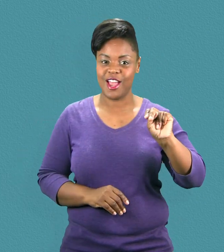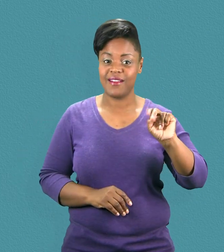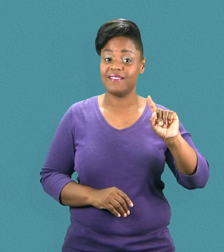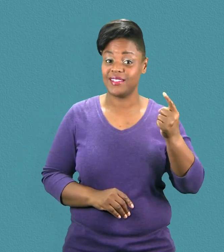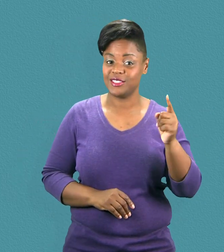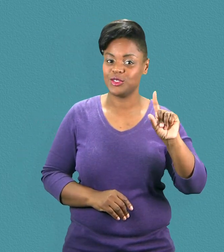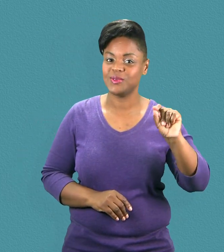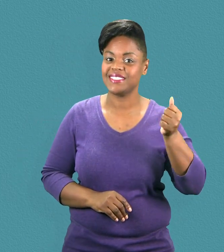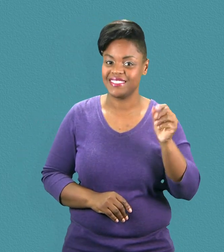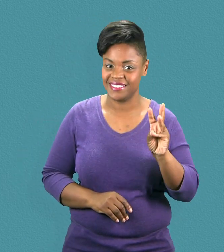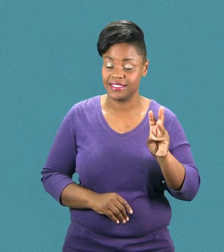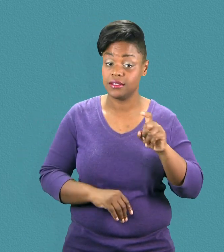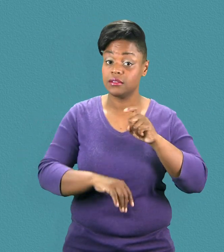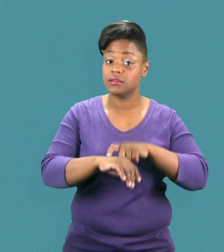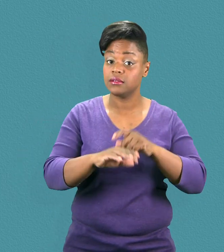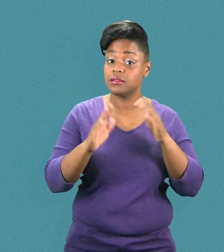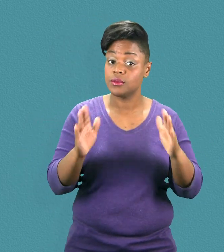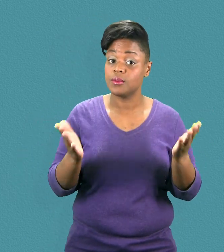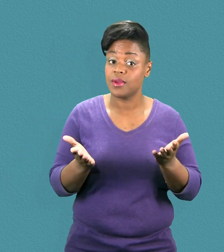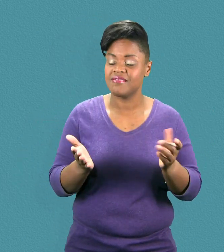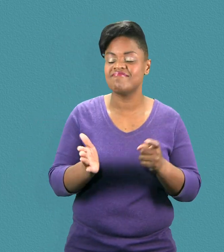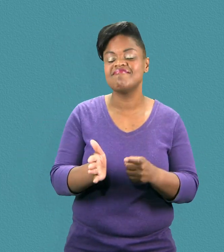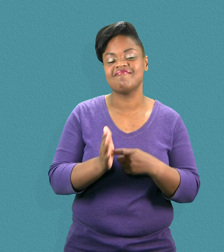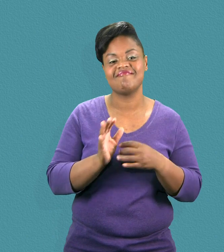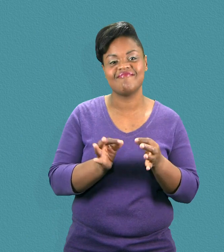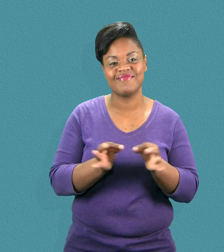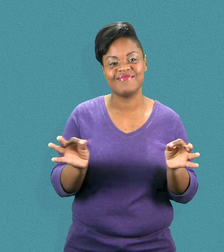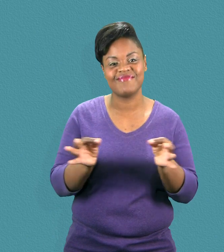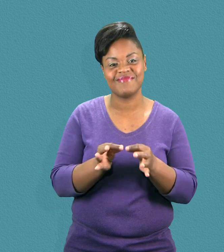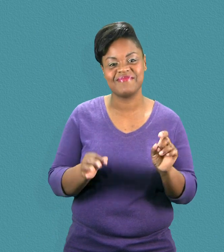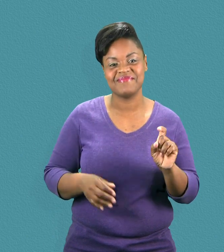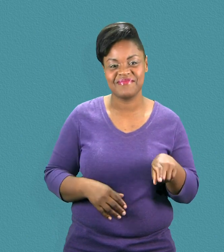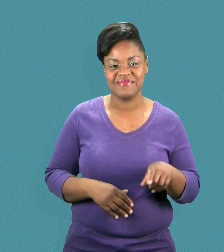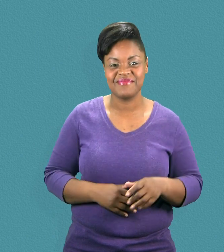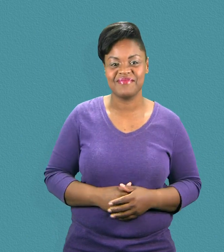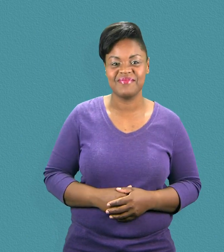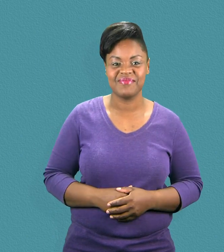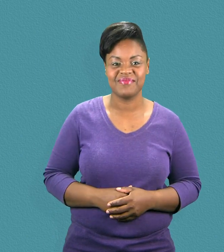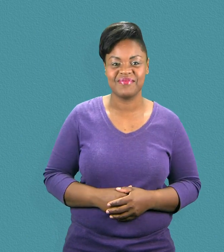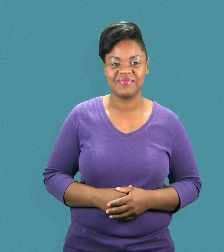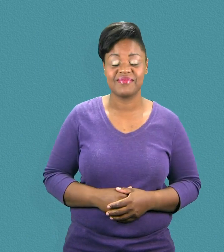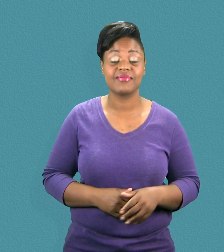on or after January 1, 2016.